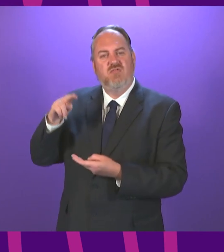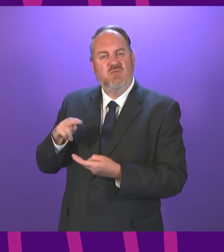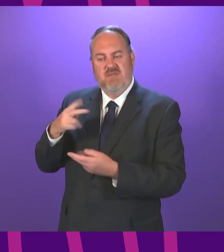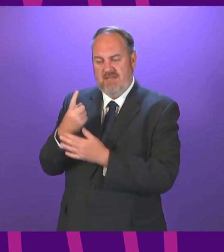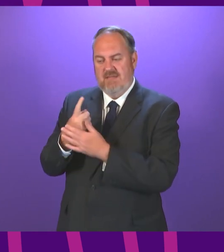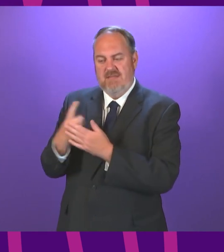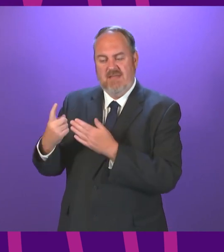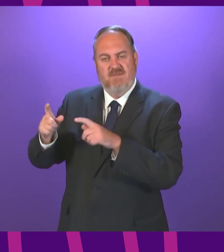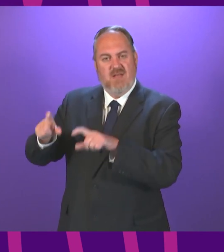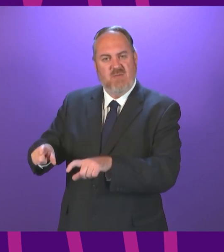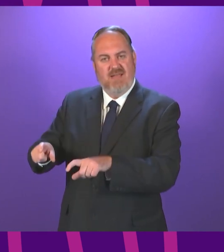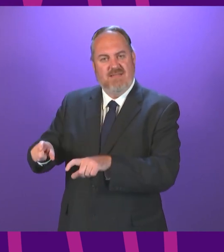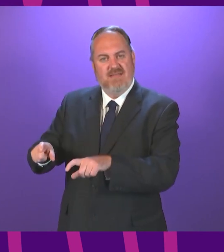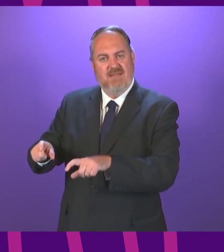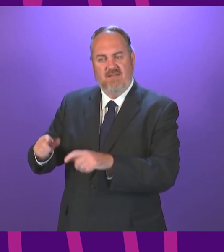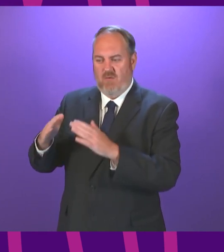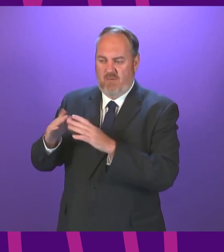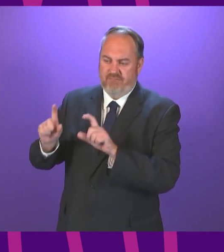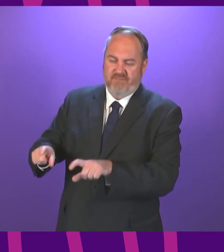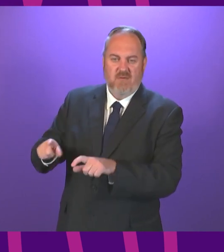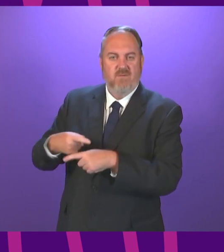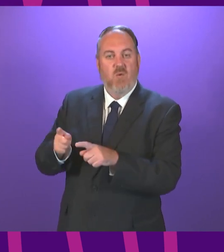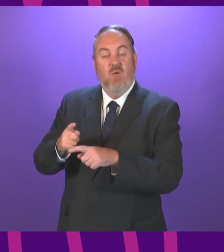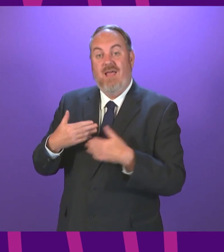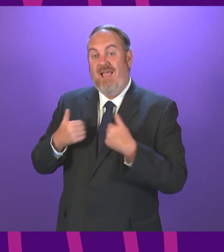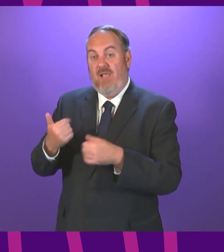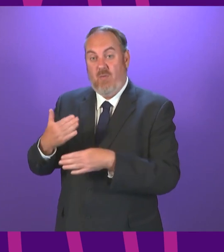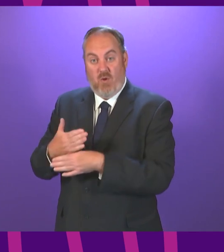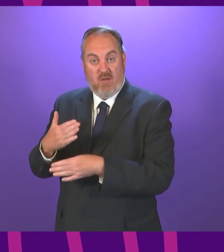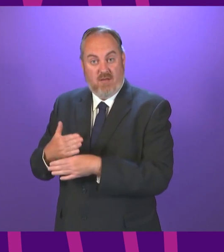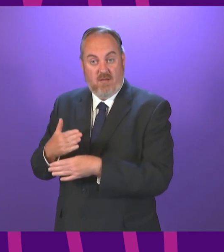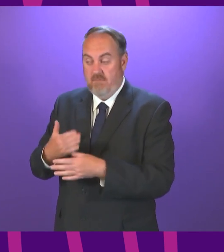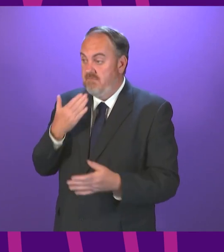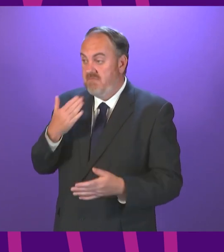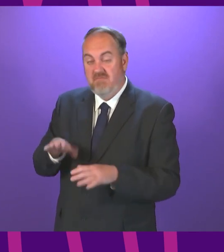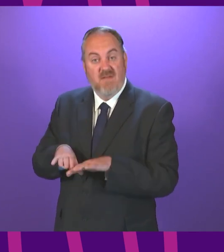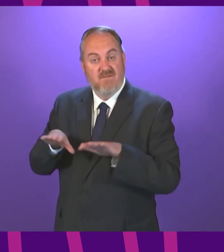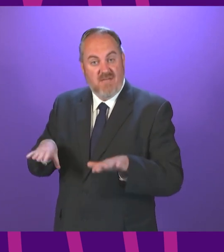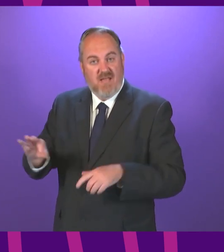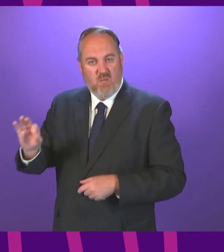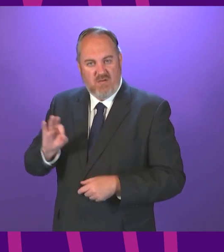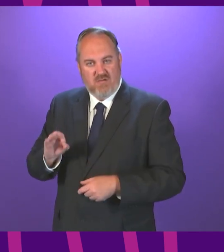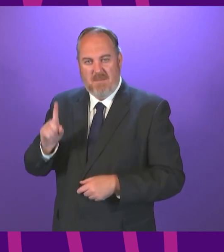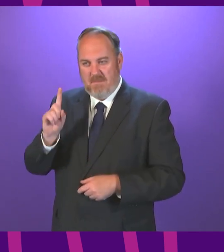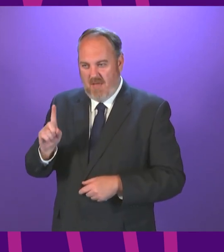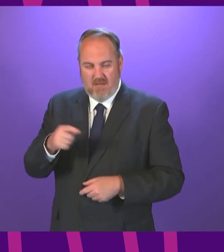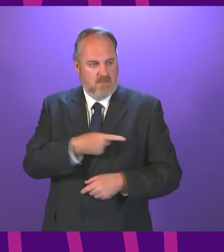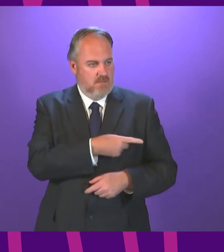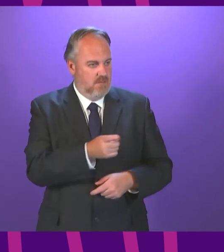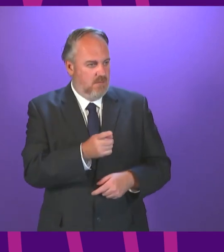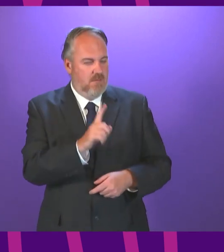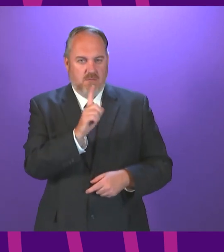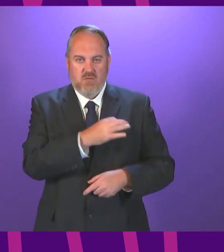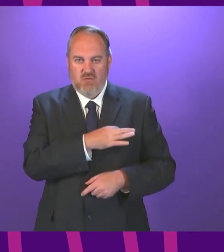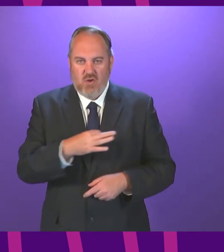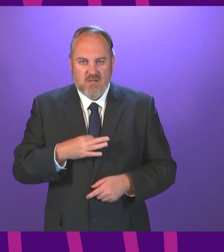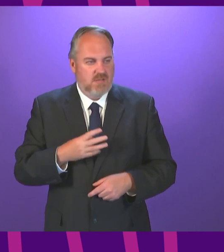to help to keep the health service operating, a health worker who hears me talking about